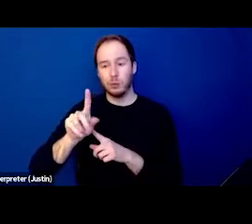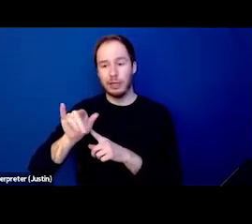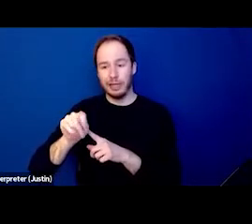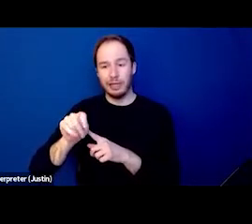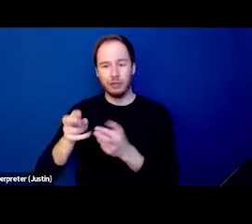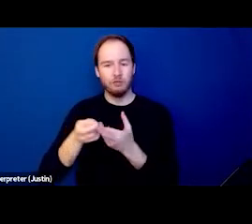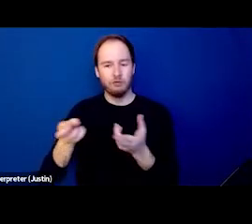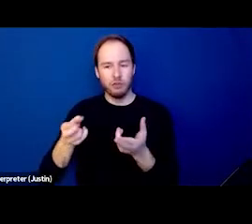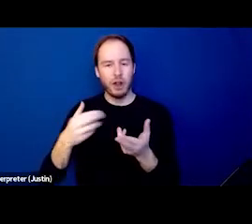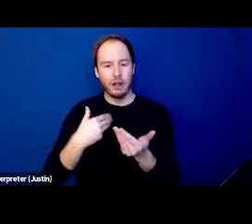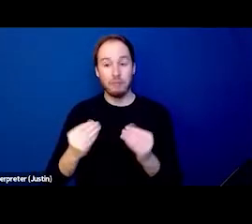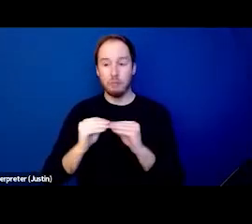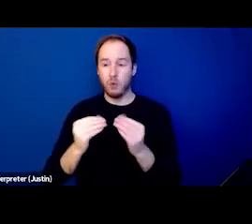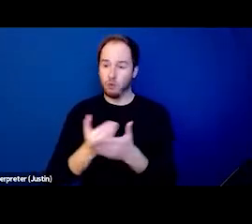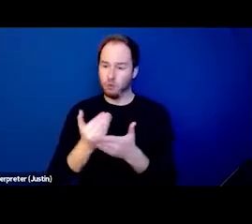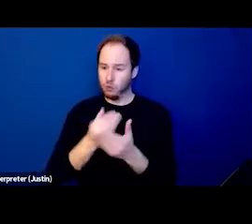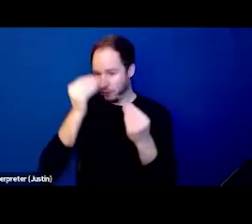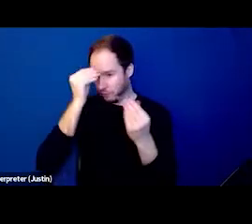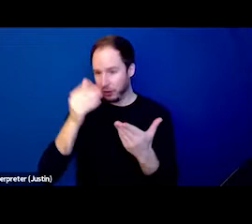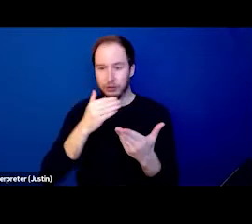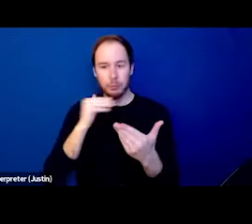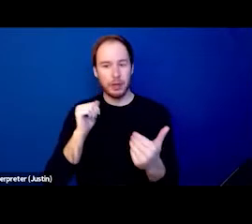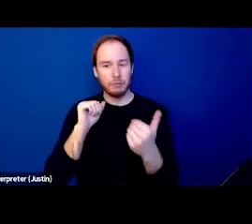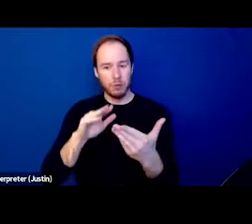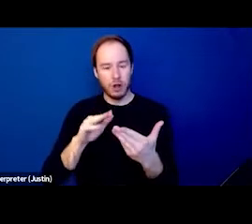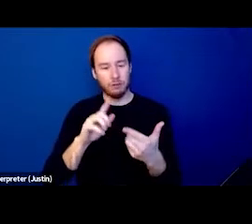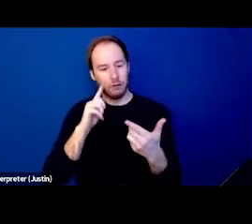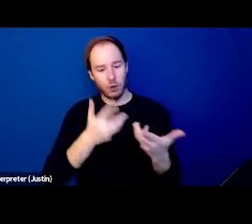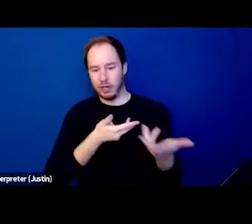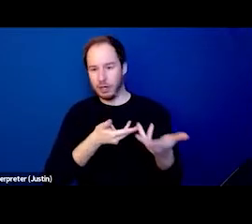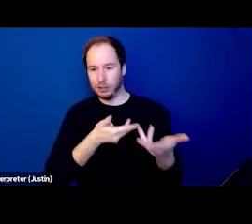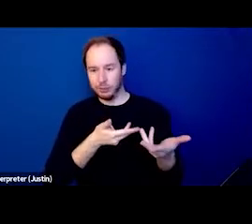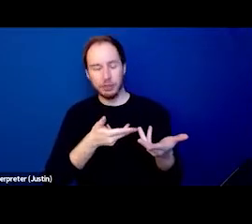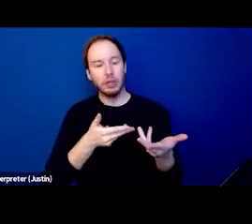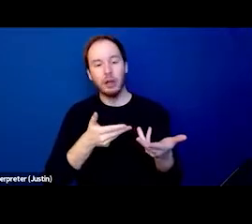new information on best practices for engagement as well as includes all the documents